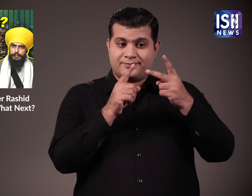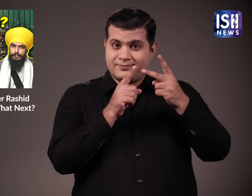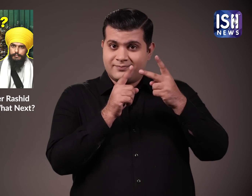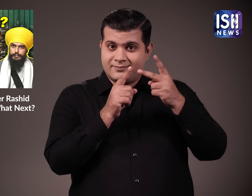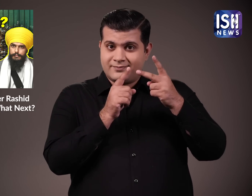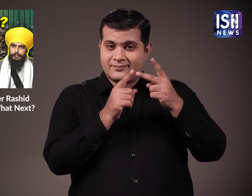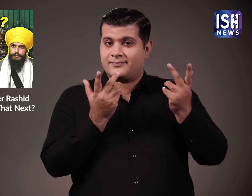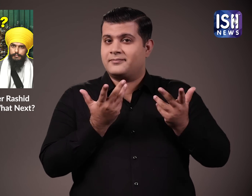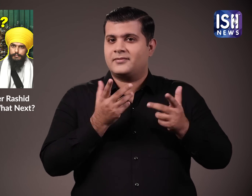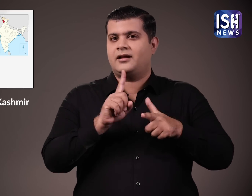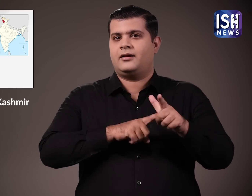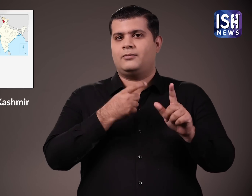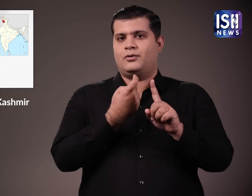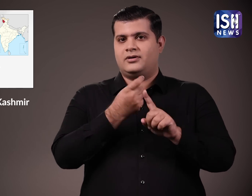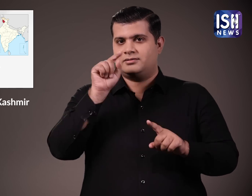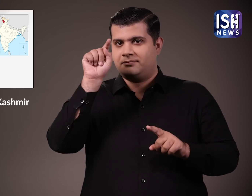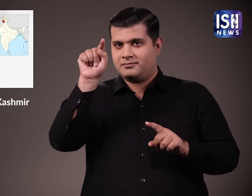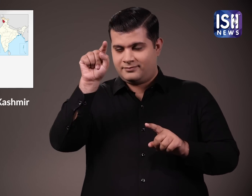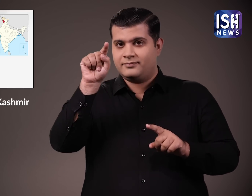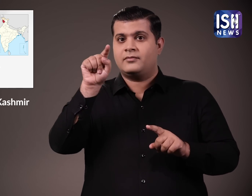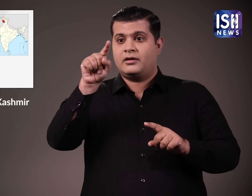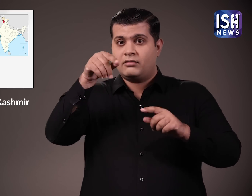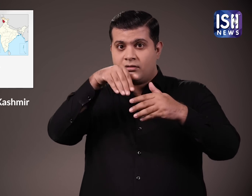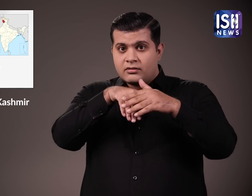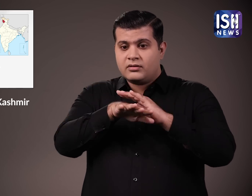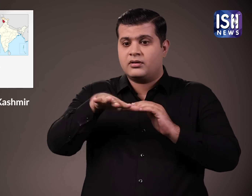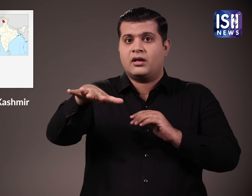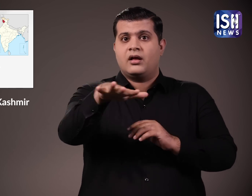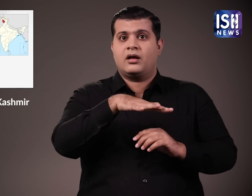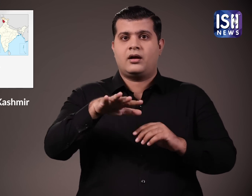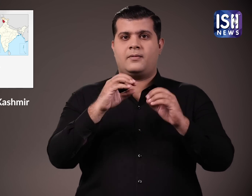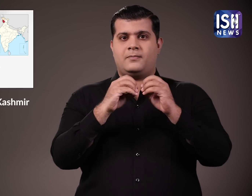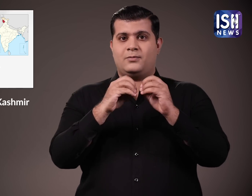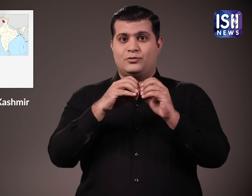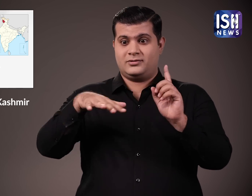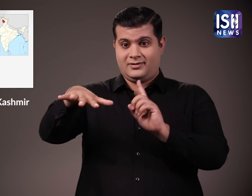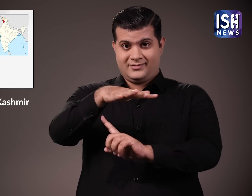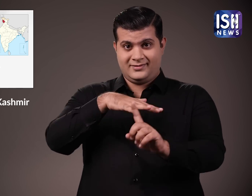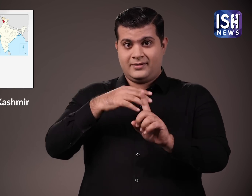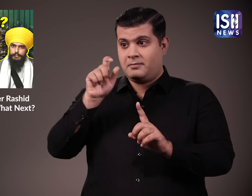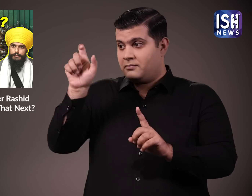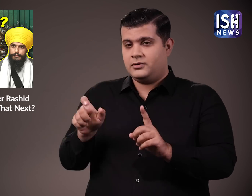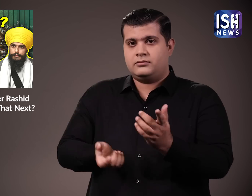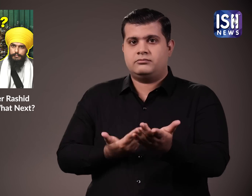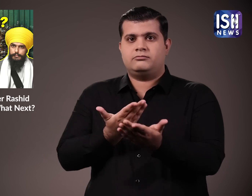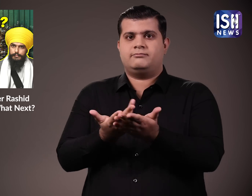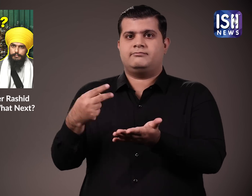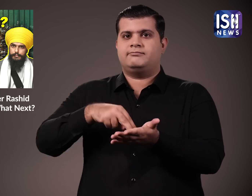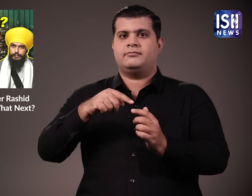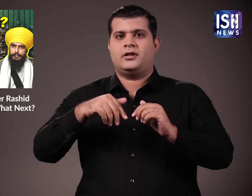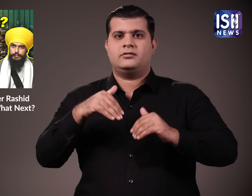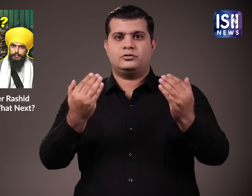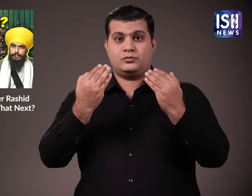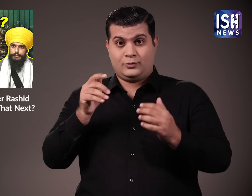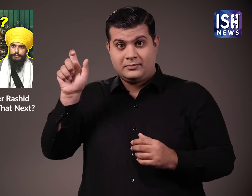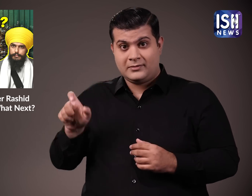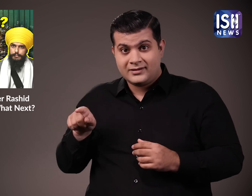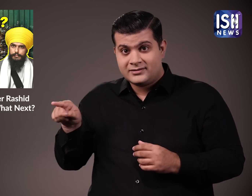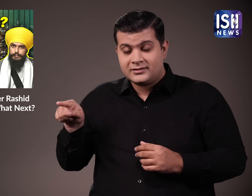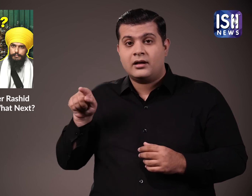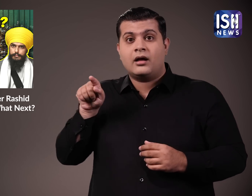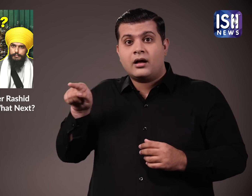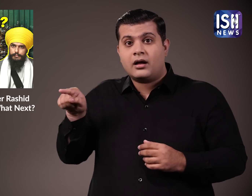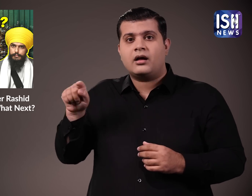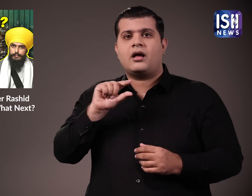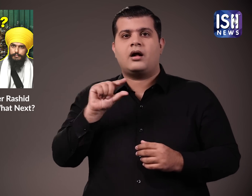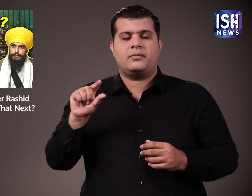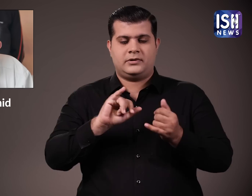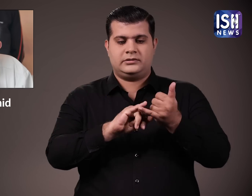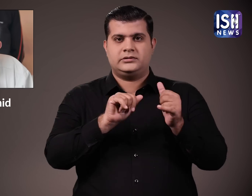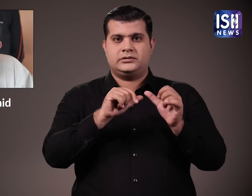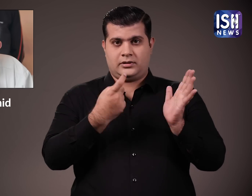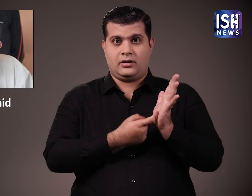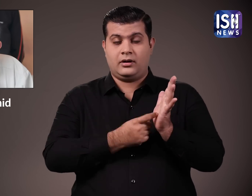The next individual is Sheikh Abdul Rashid from Baramulla, Jammu & Kashmir.